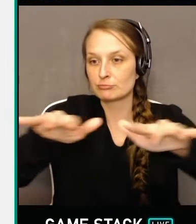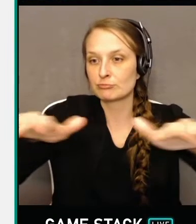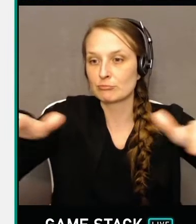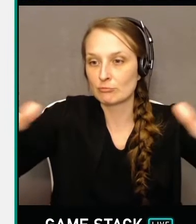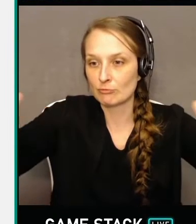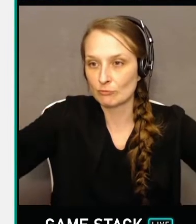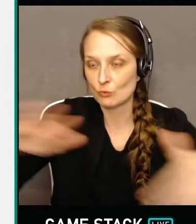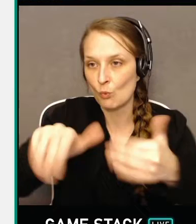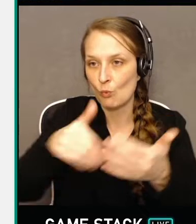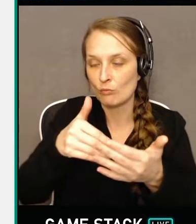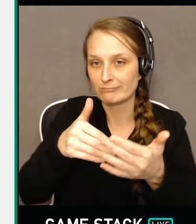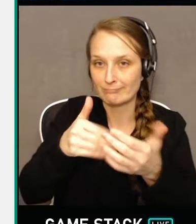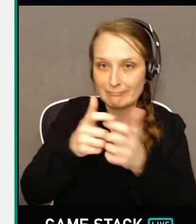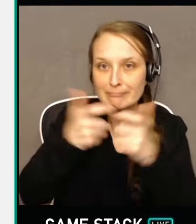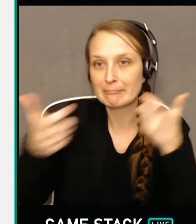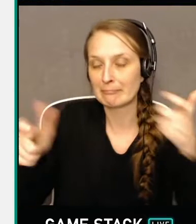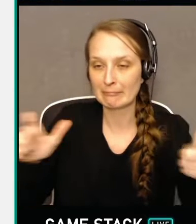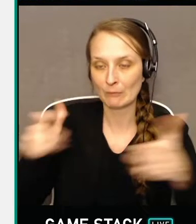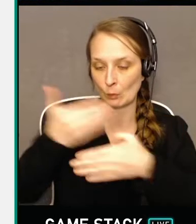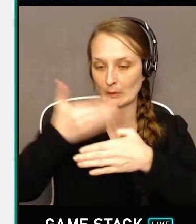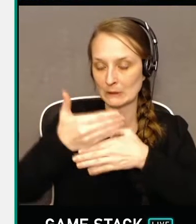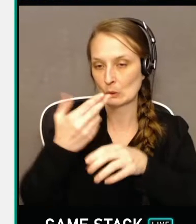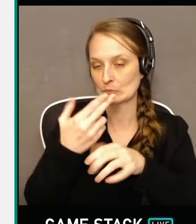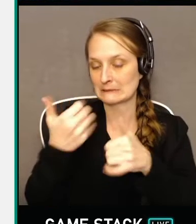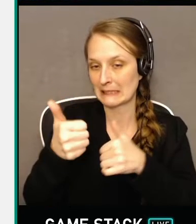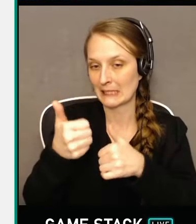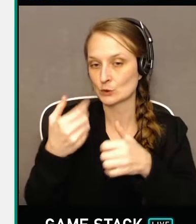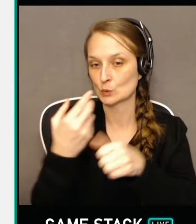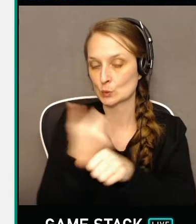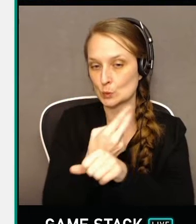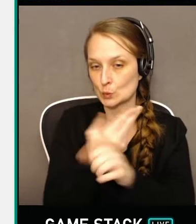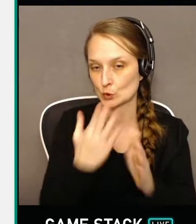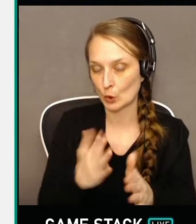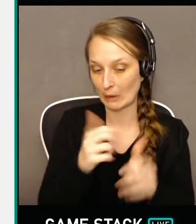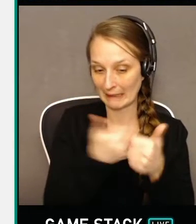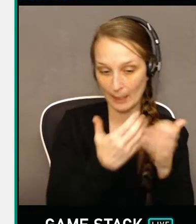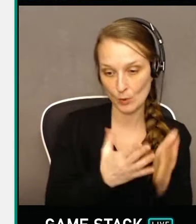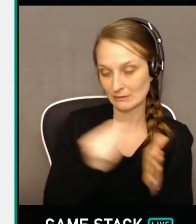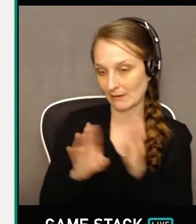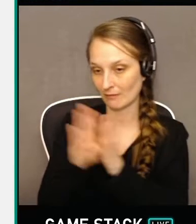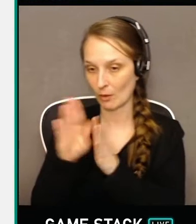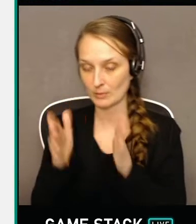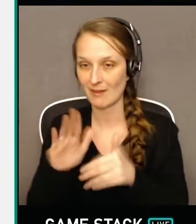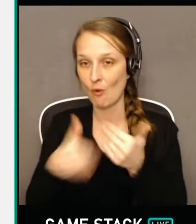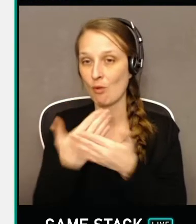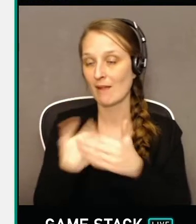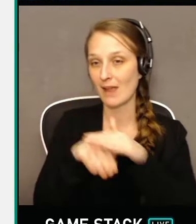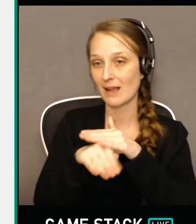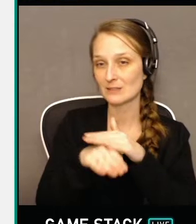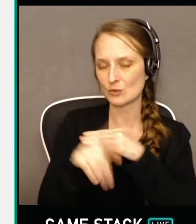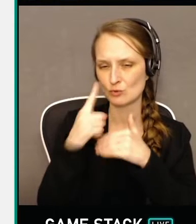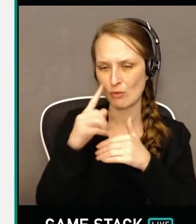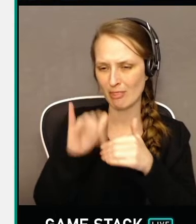It's something that means that eventually gamers and developers all get access to the groundbreaking technology that we've been using